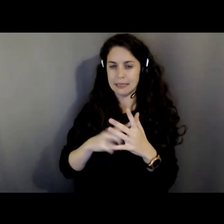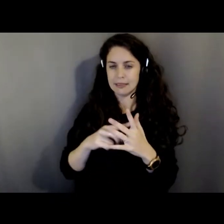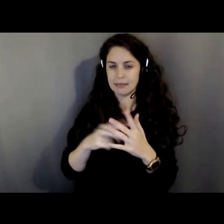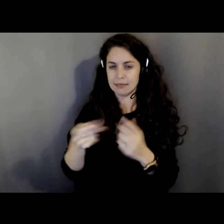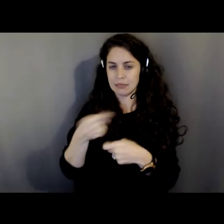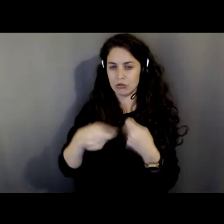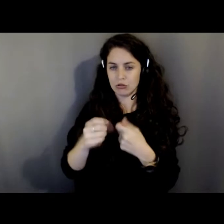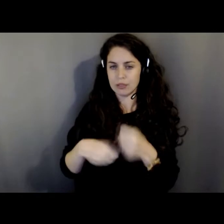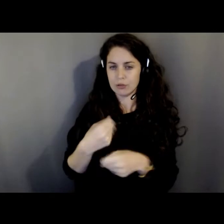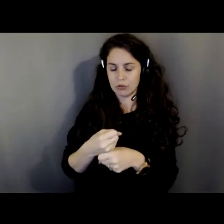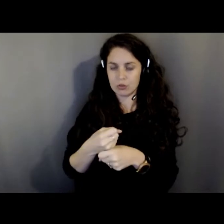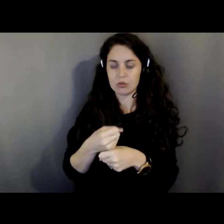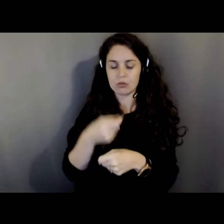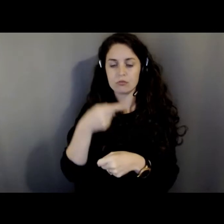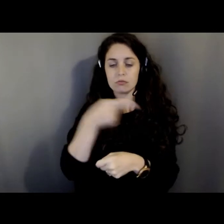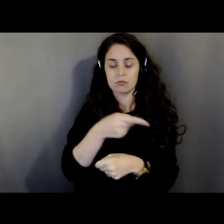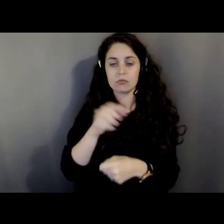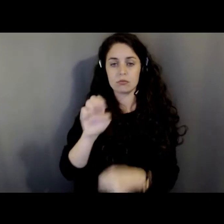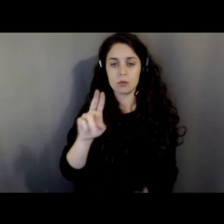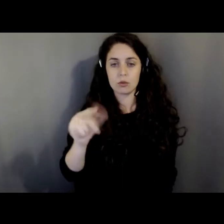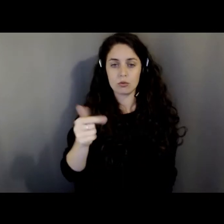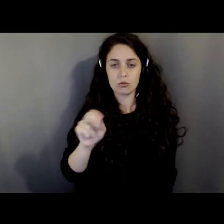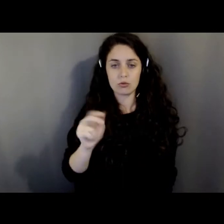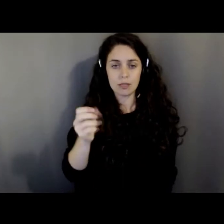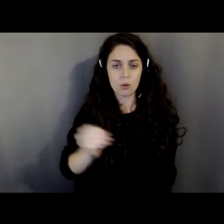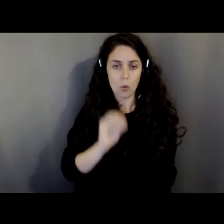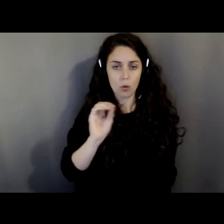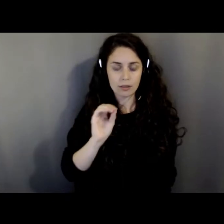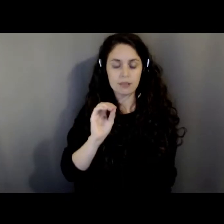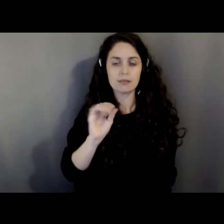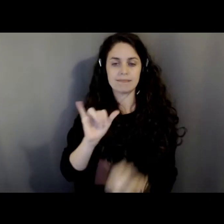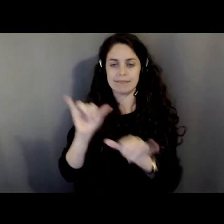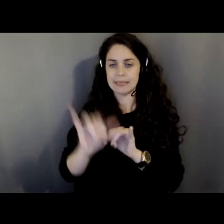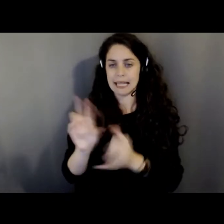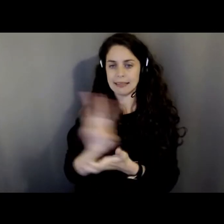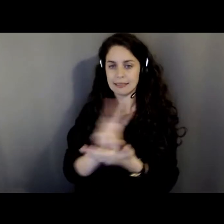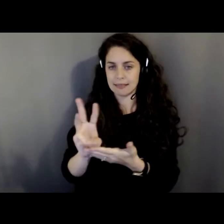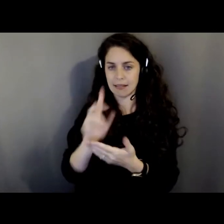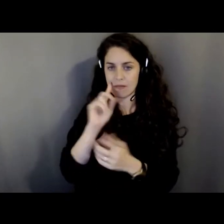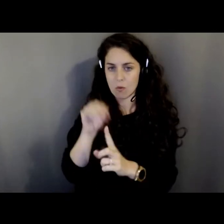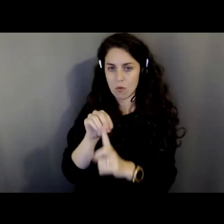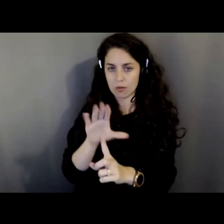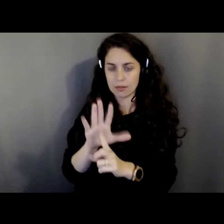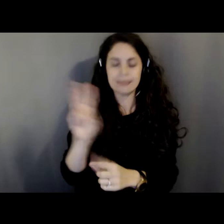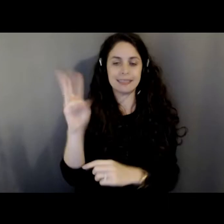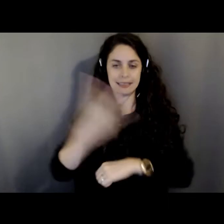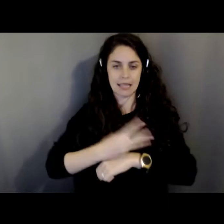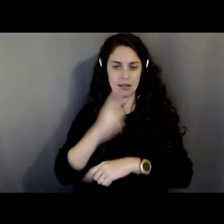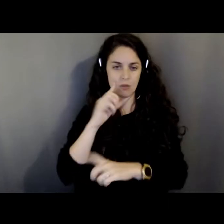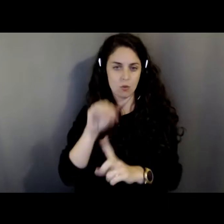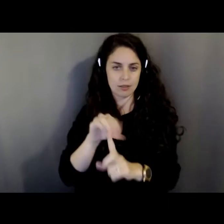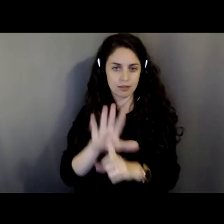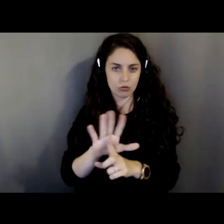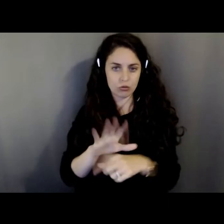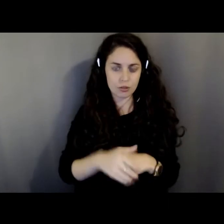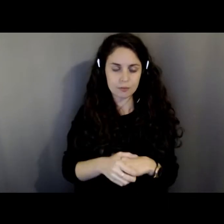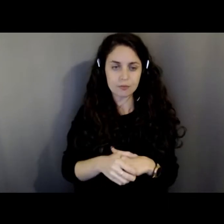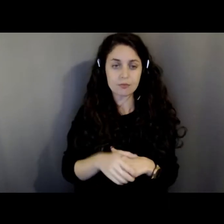and they're in Eugene, Oregon for a six day orientation. And with this preparatory workshop